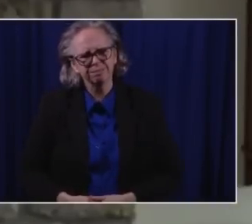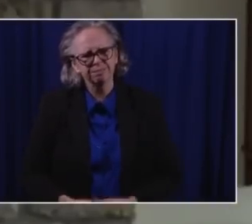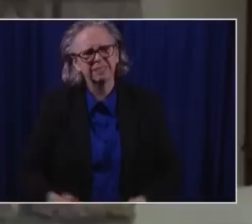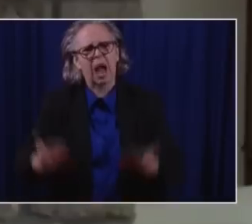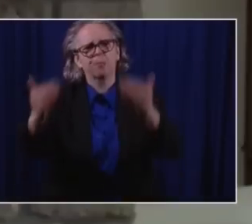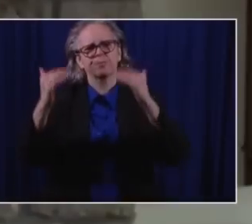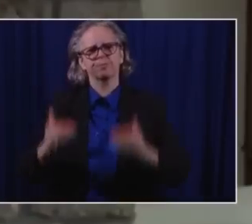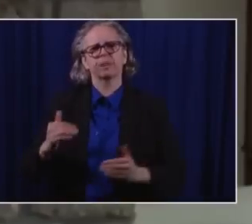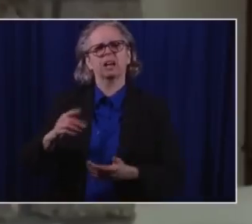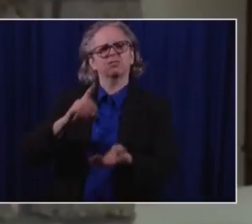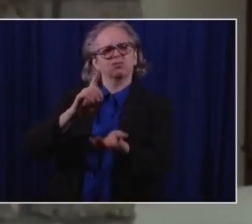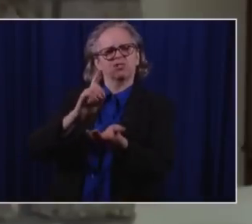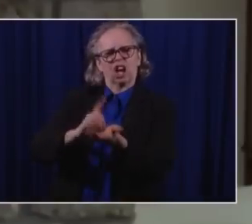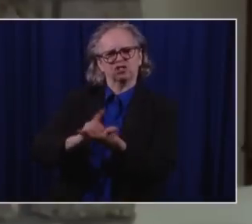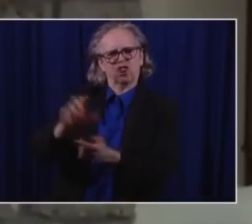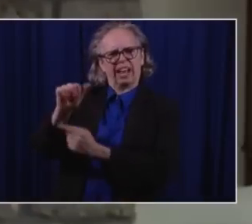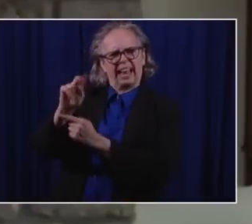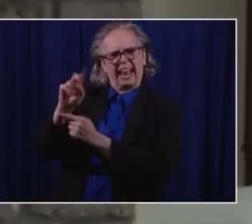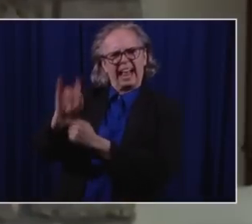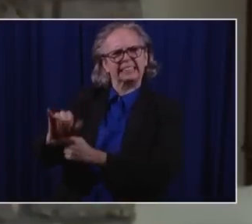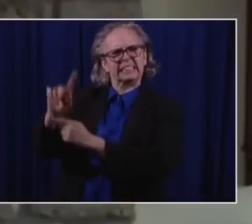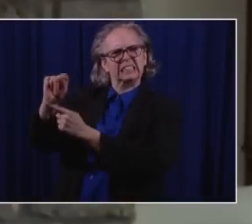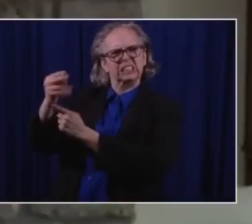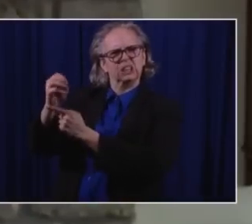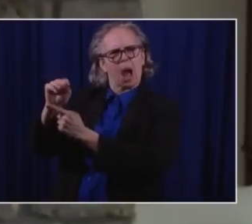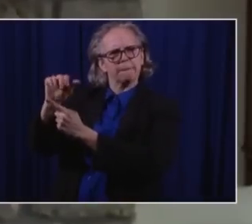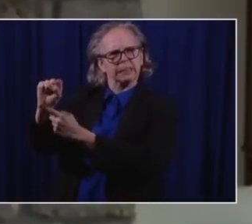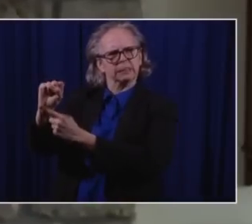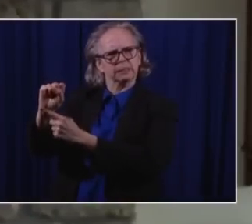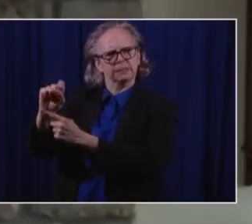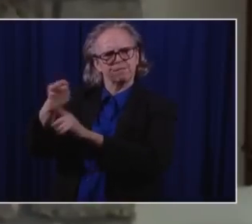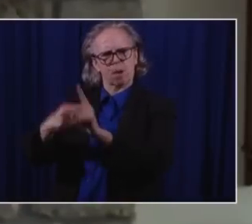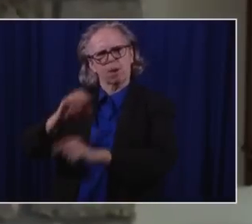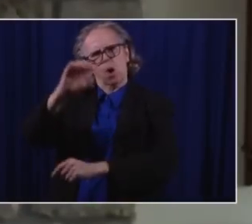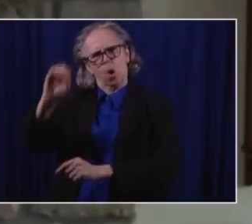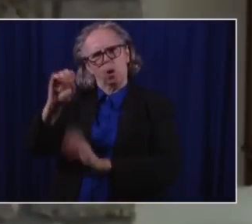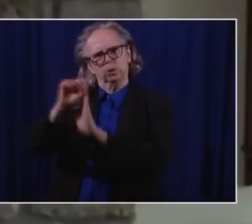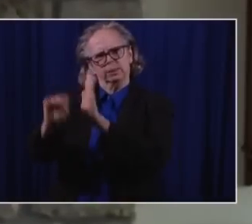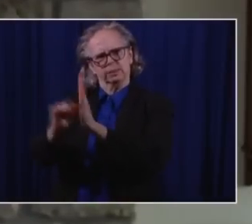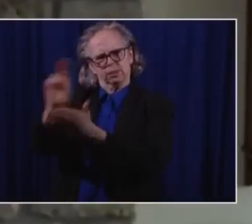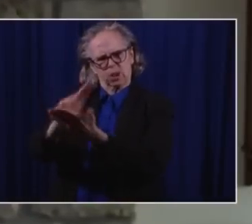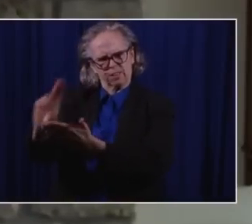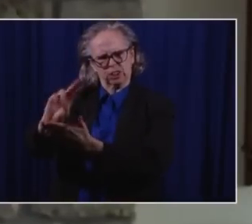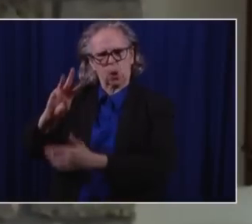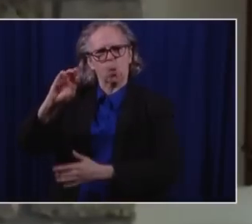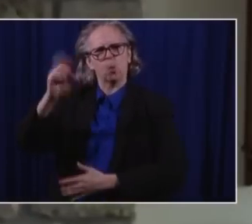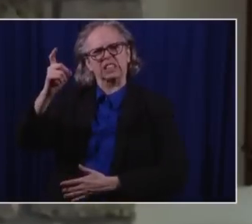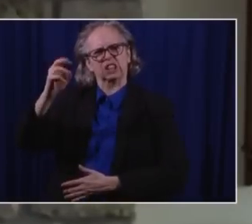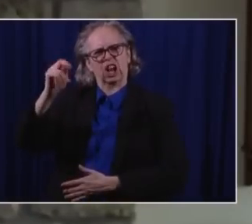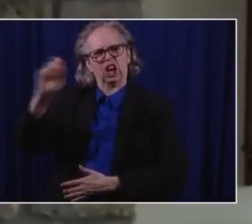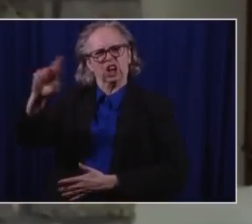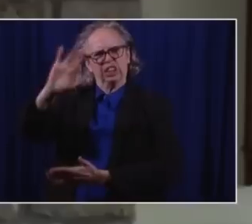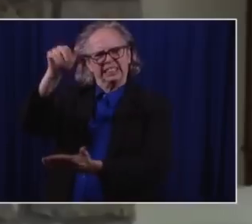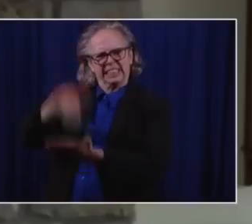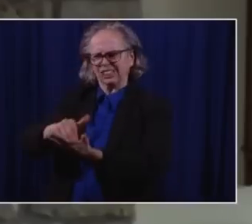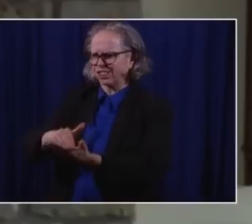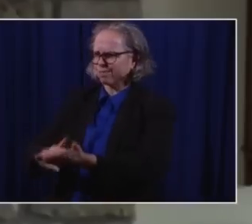this is this is by far the highest by several fold. Let's turn to Andy How State